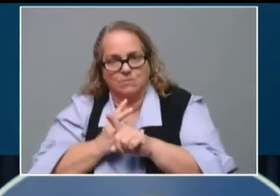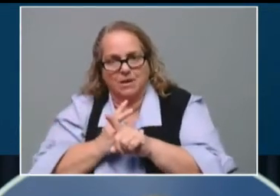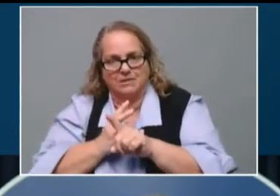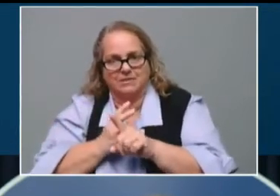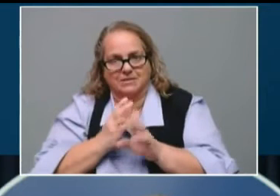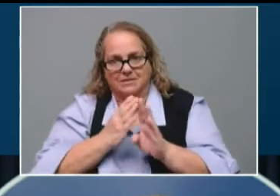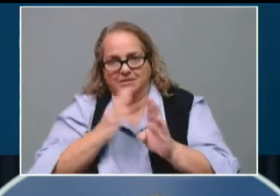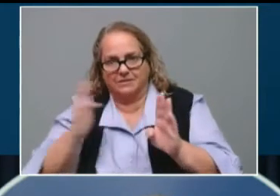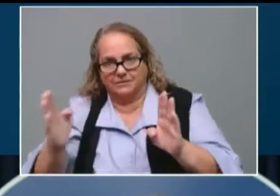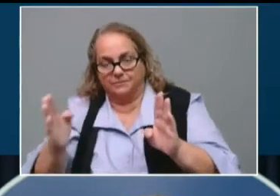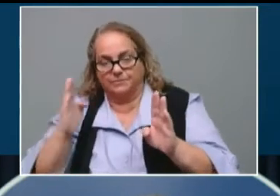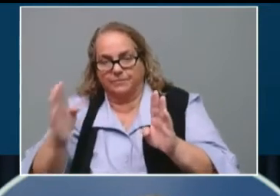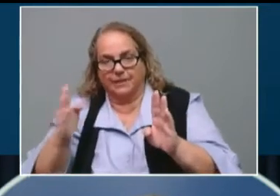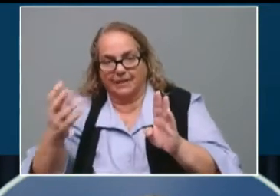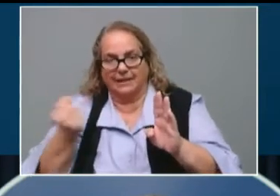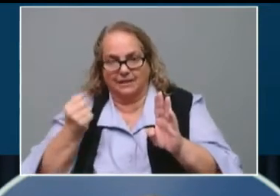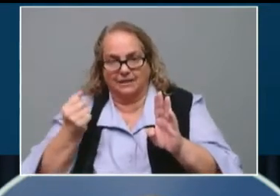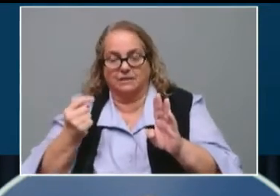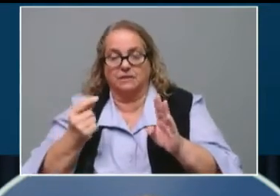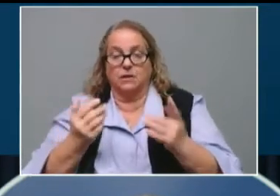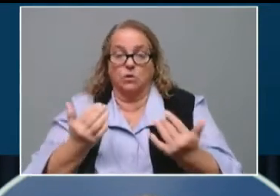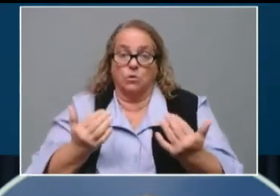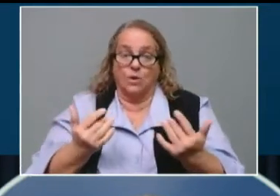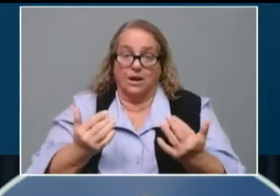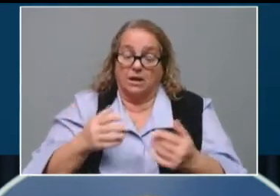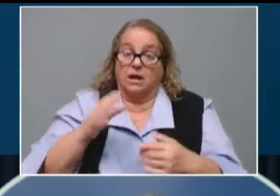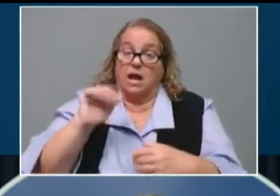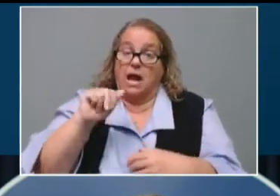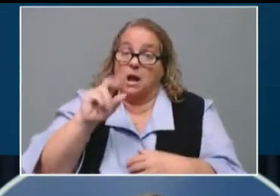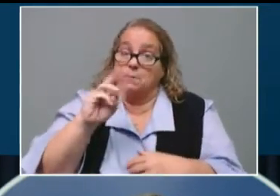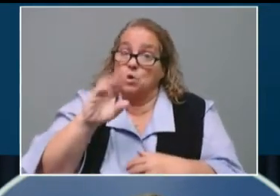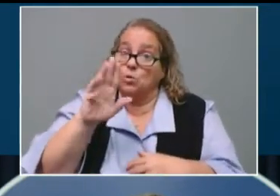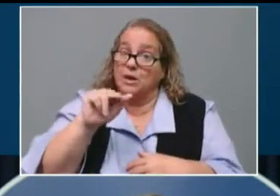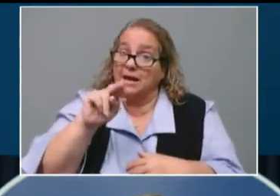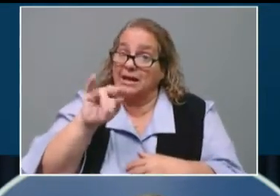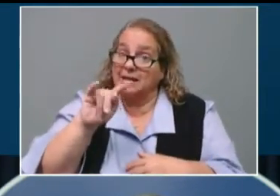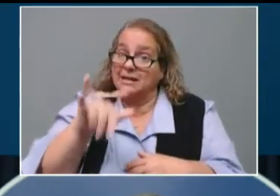is real and we believe that we can lessen those that we would lose to a